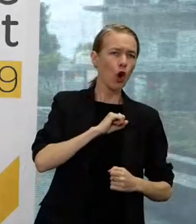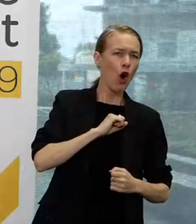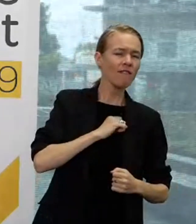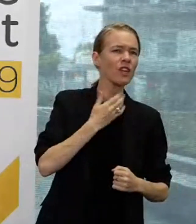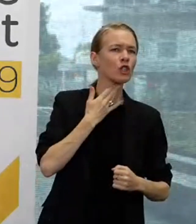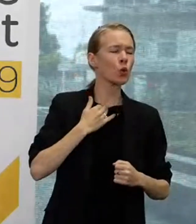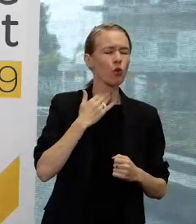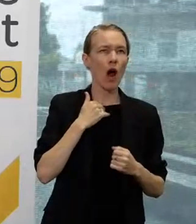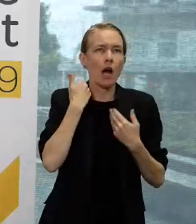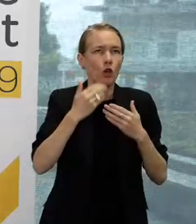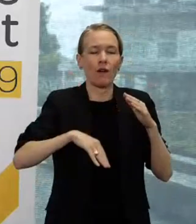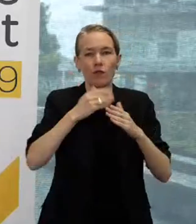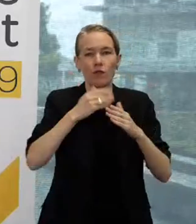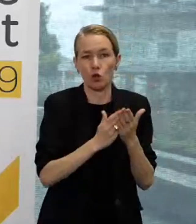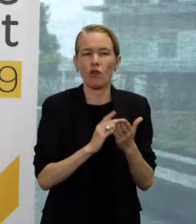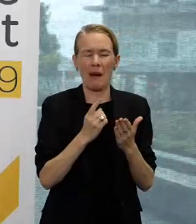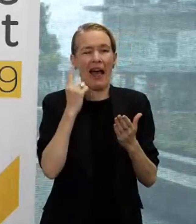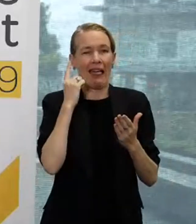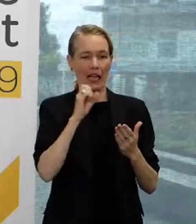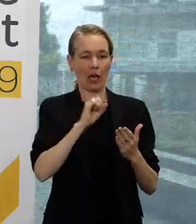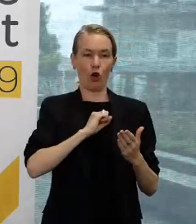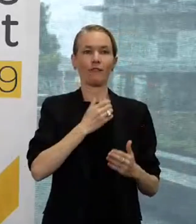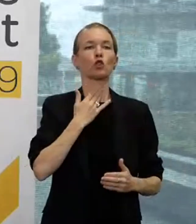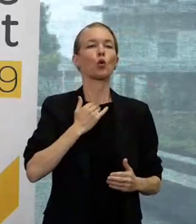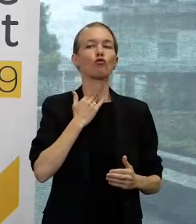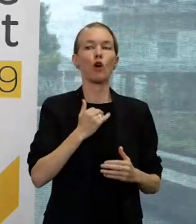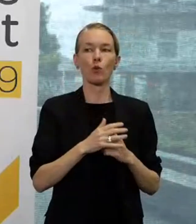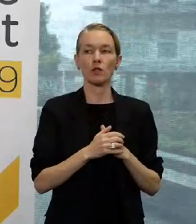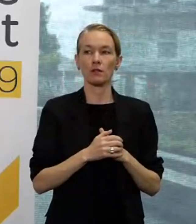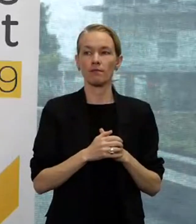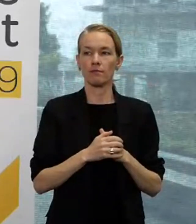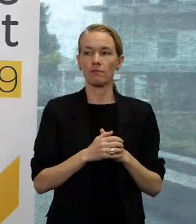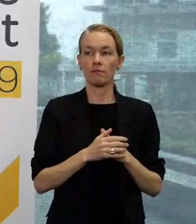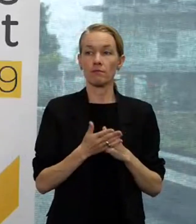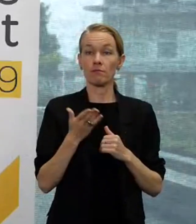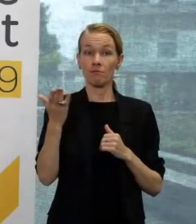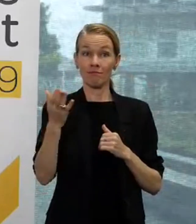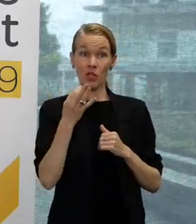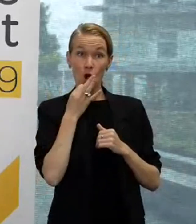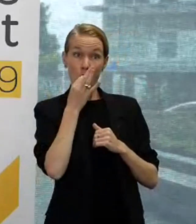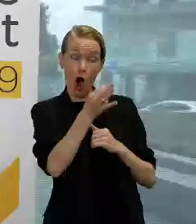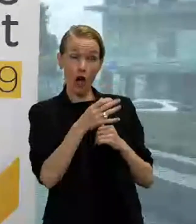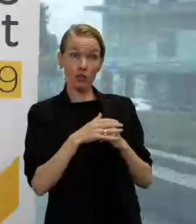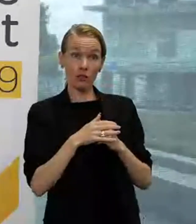don't get the detail-- Are these ports going to be operating from tomorrow, or at the moment? Are they still operational?